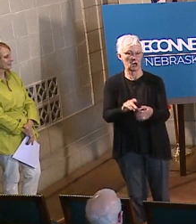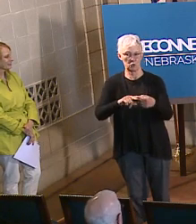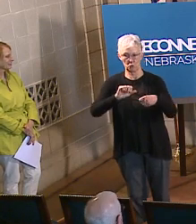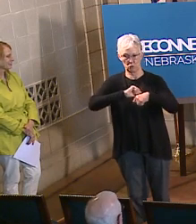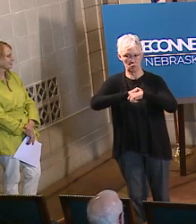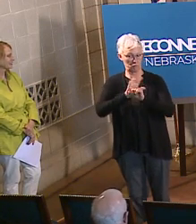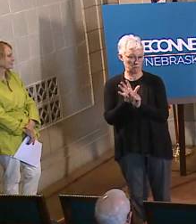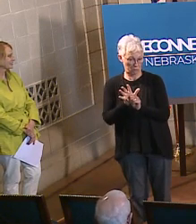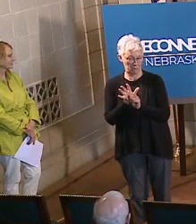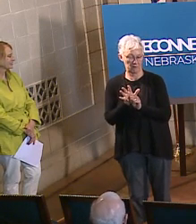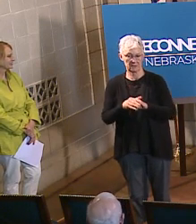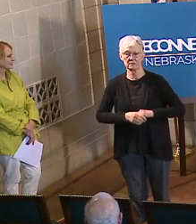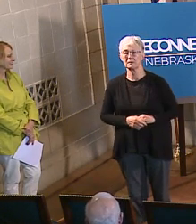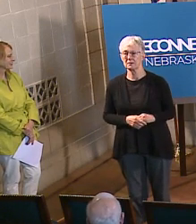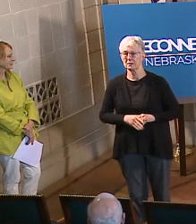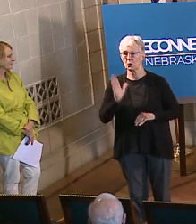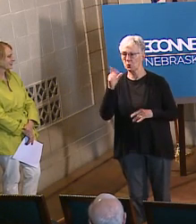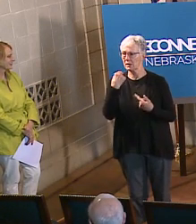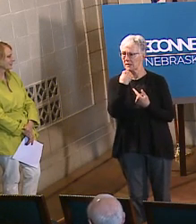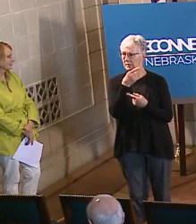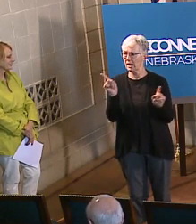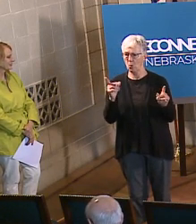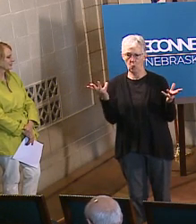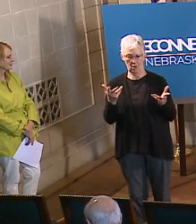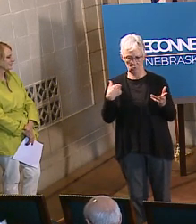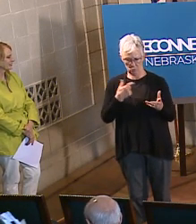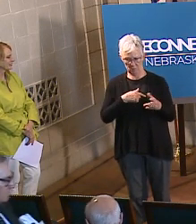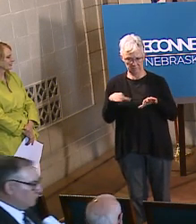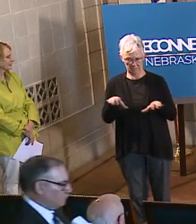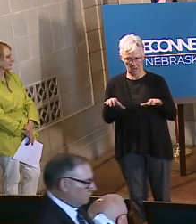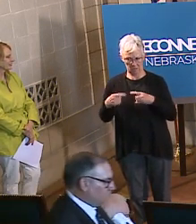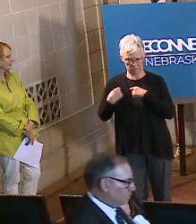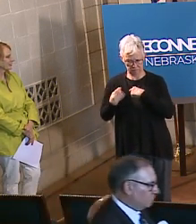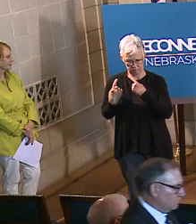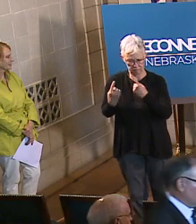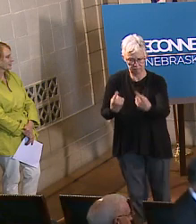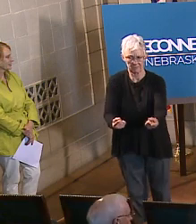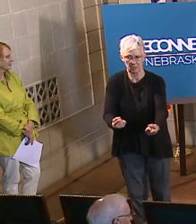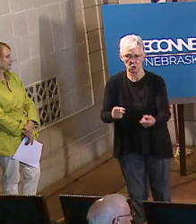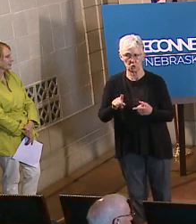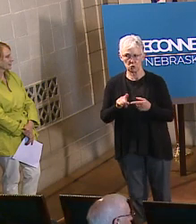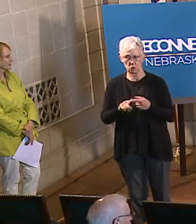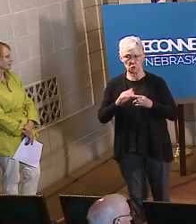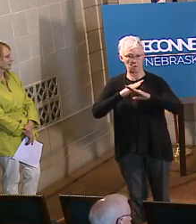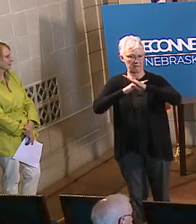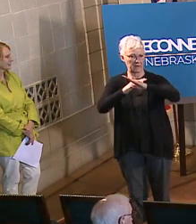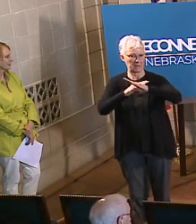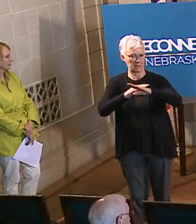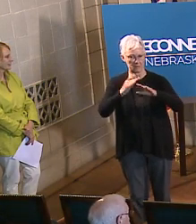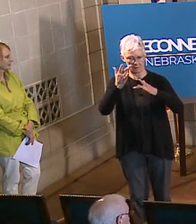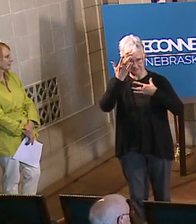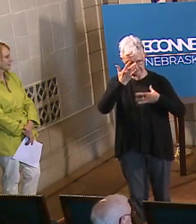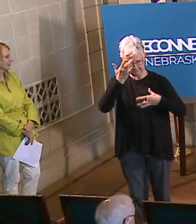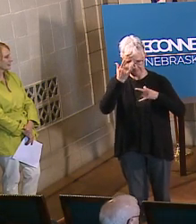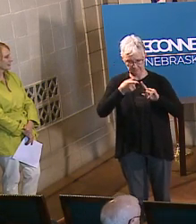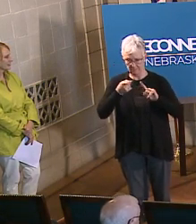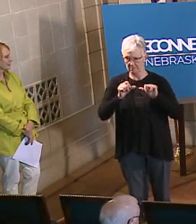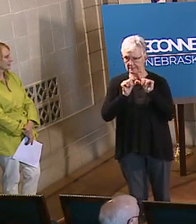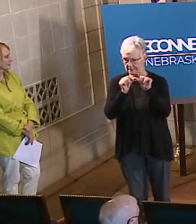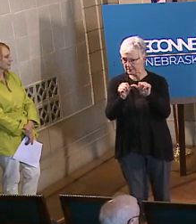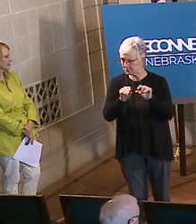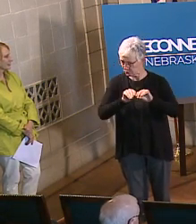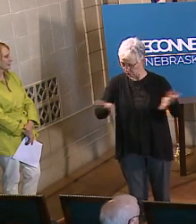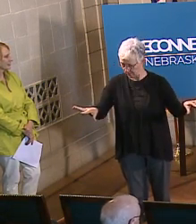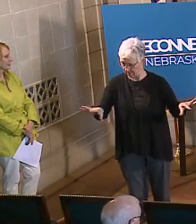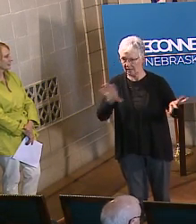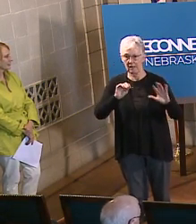ASK.